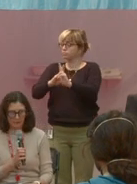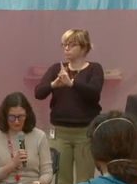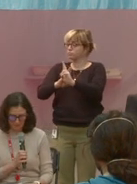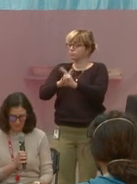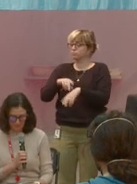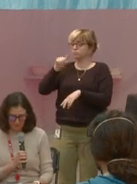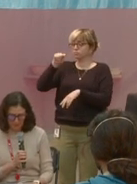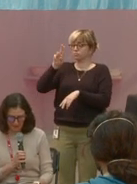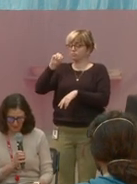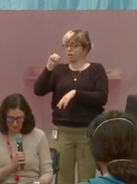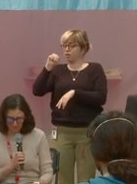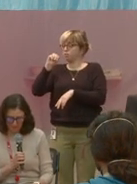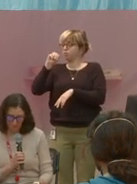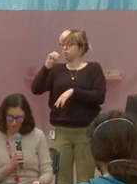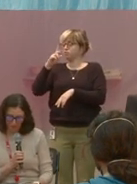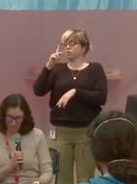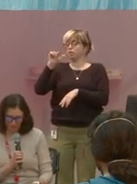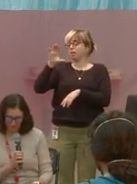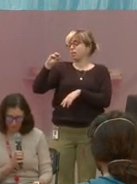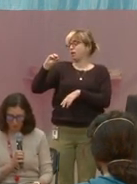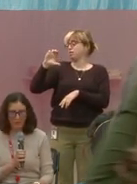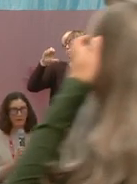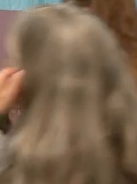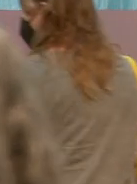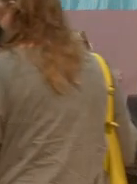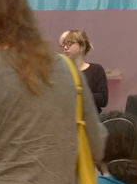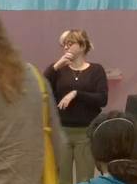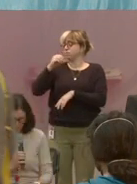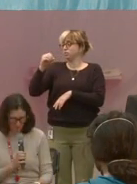Clackamas, Cathlamet, Molalla, Multnomah, Watlala Chinook